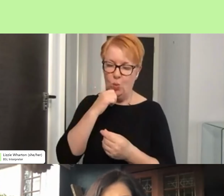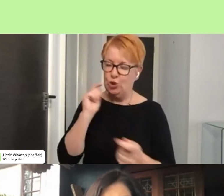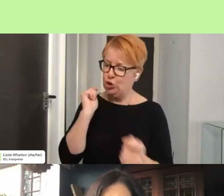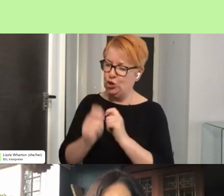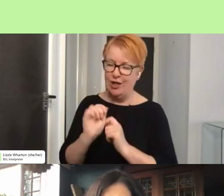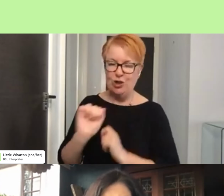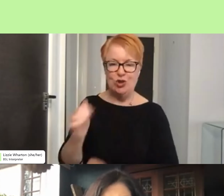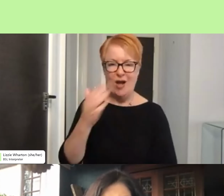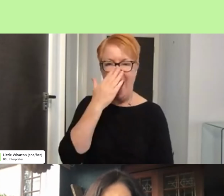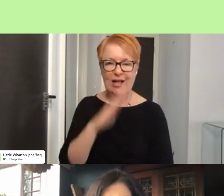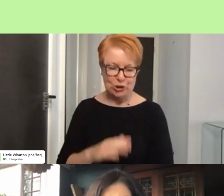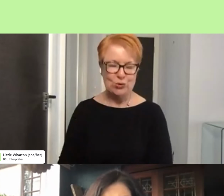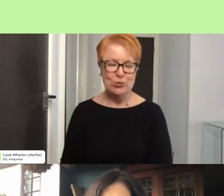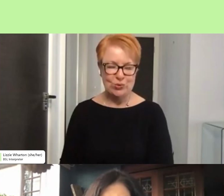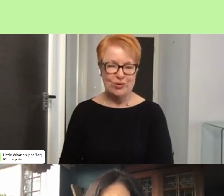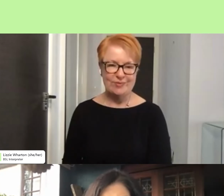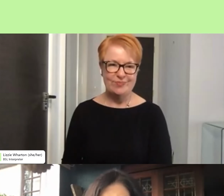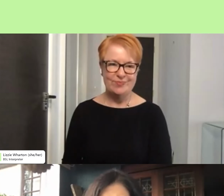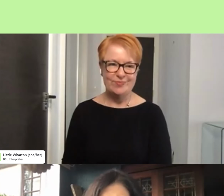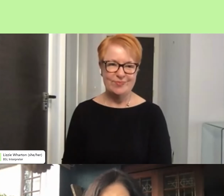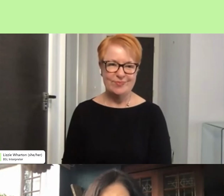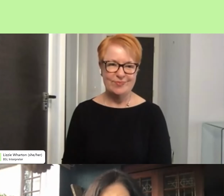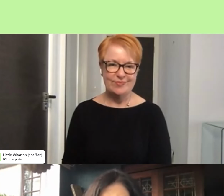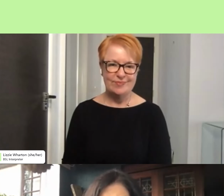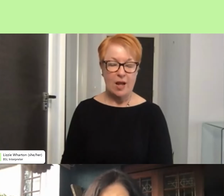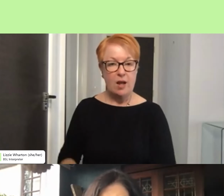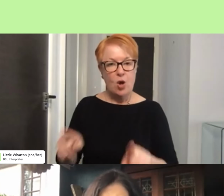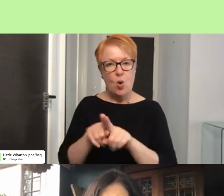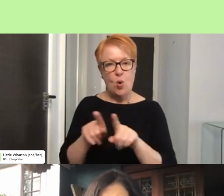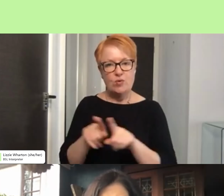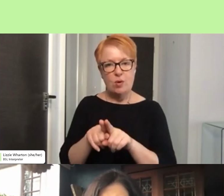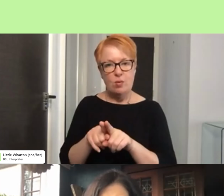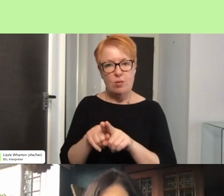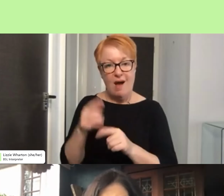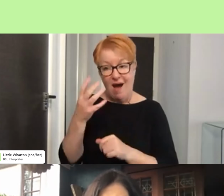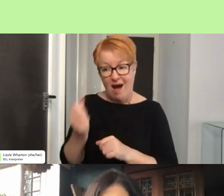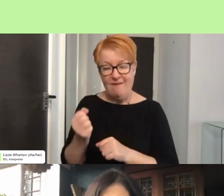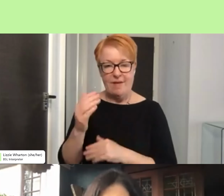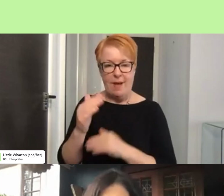And I think also, when you have a building, it is very interesting, because I haven't, I've worked mainly without a building.